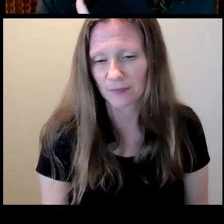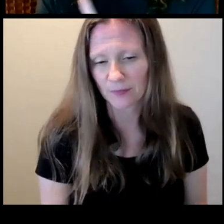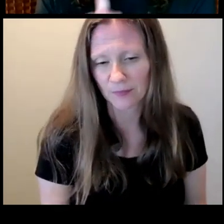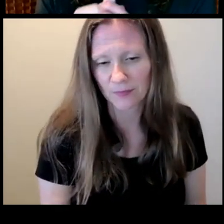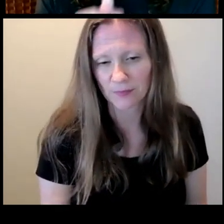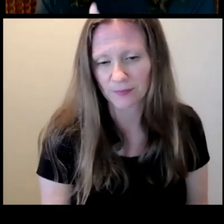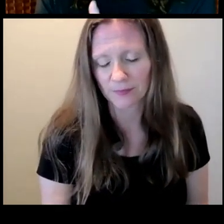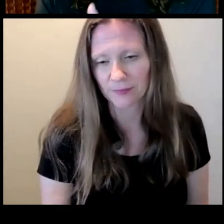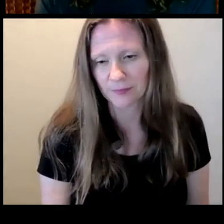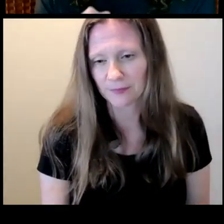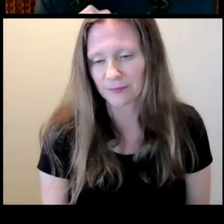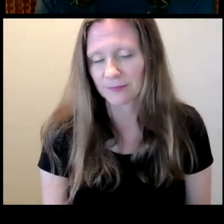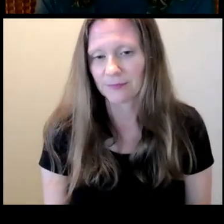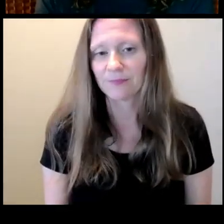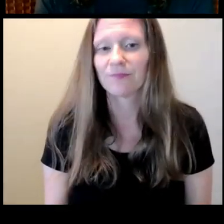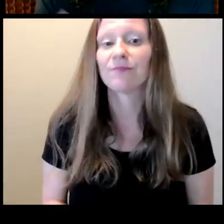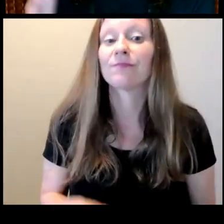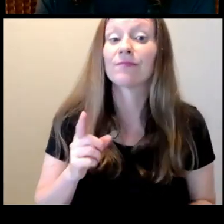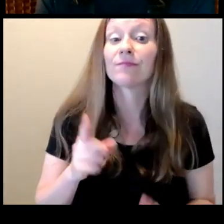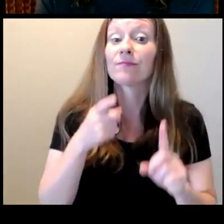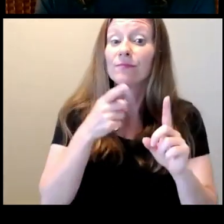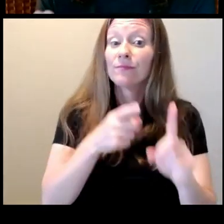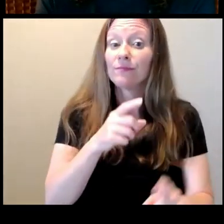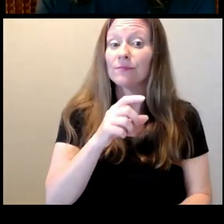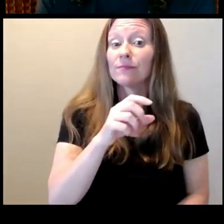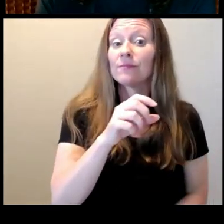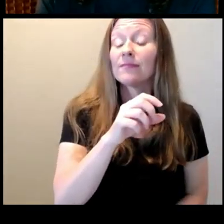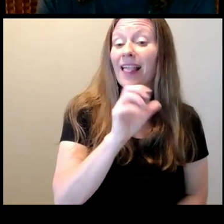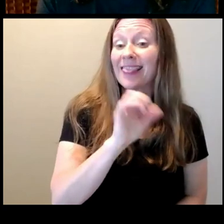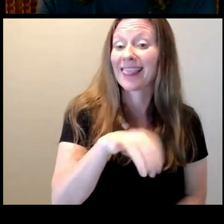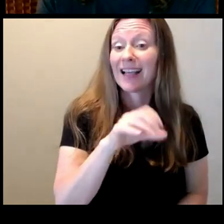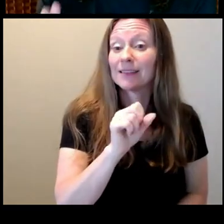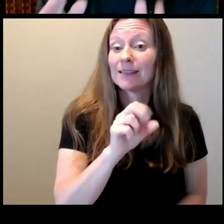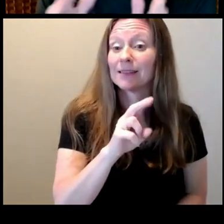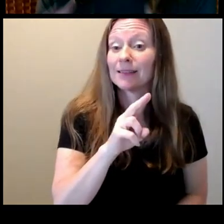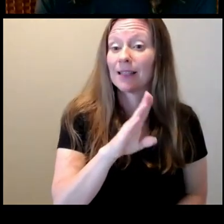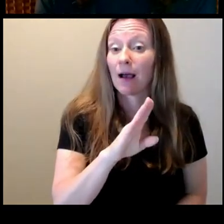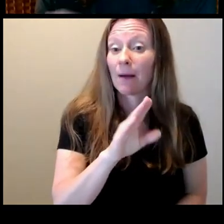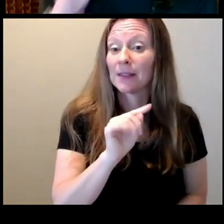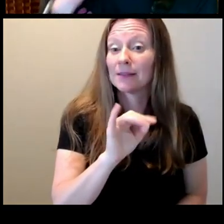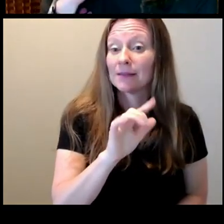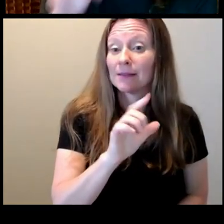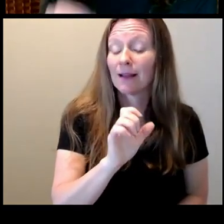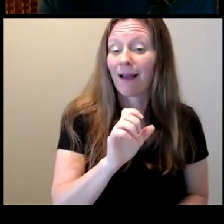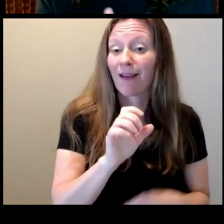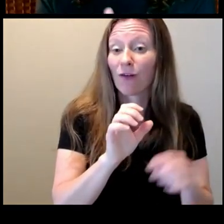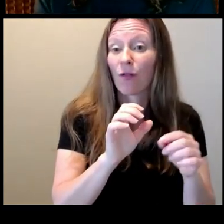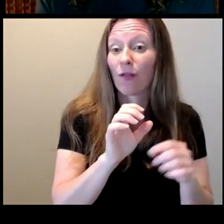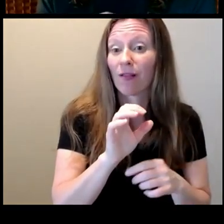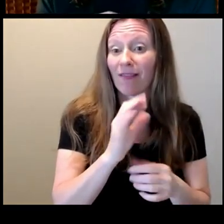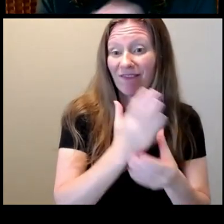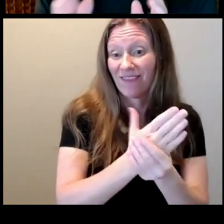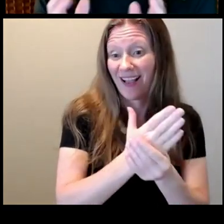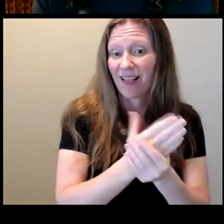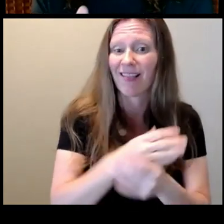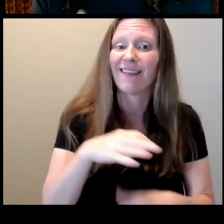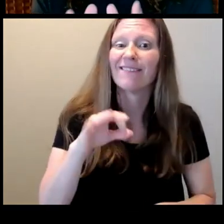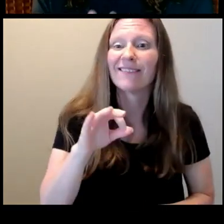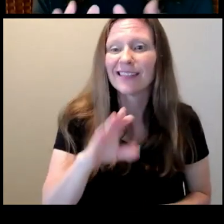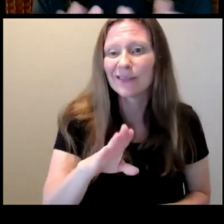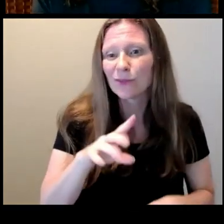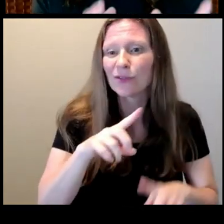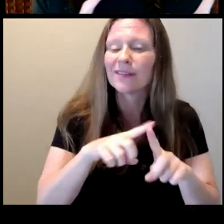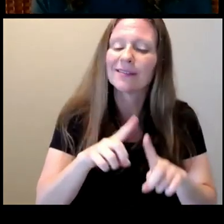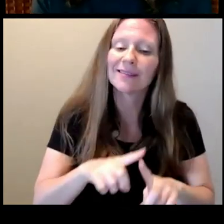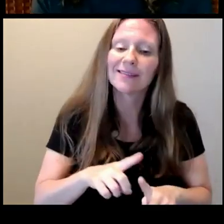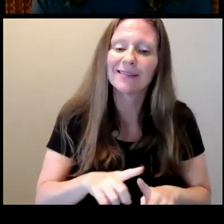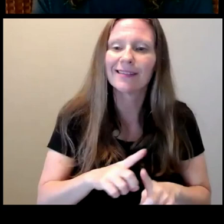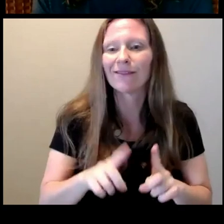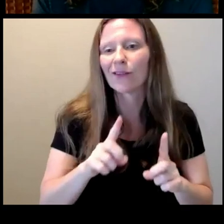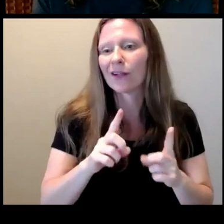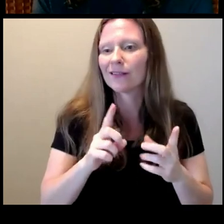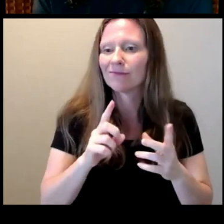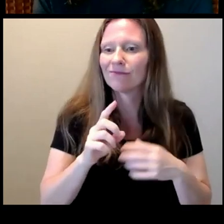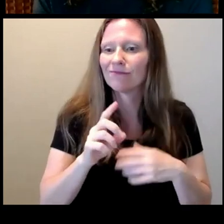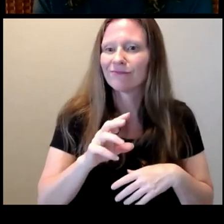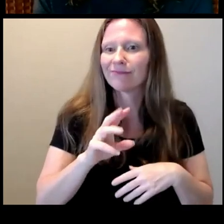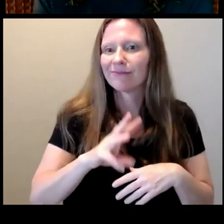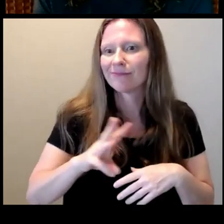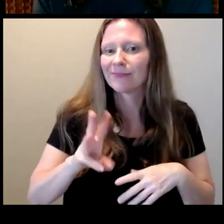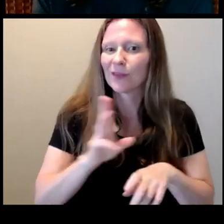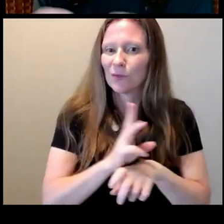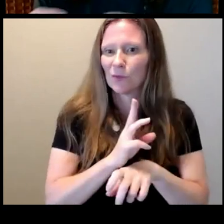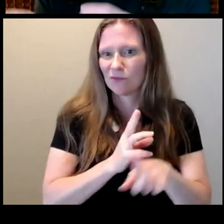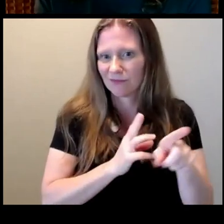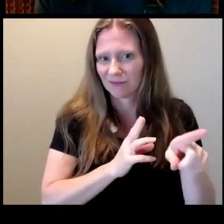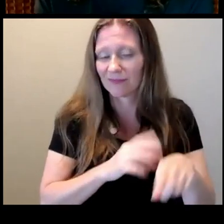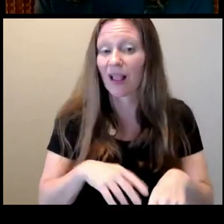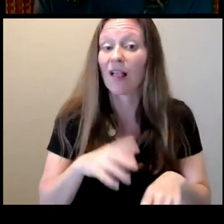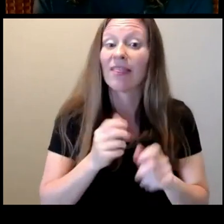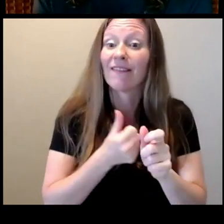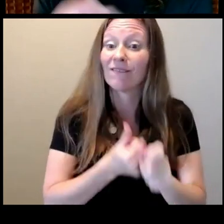You'll see it has numbers followed by a time code and then the caption.